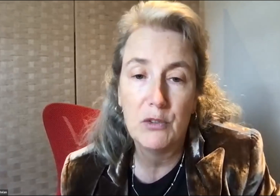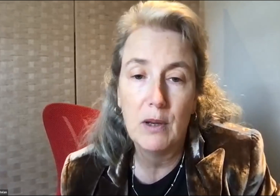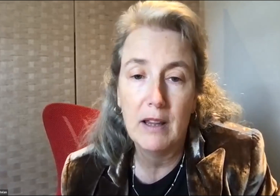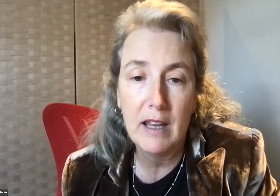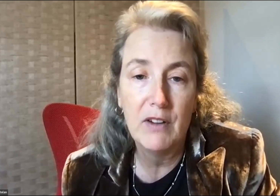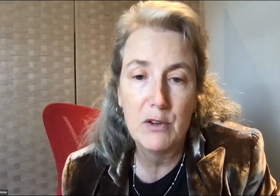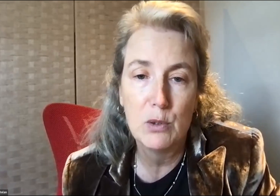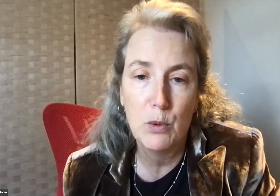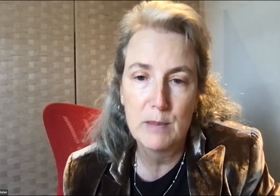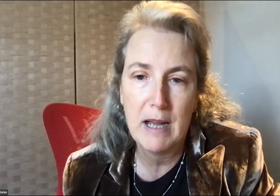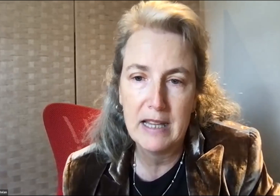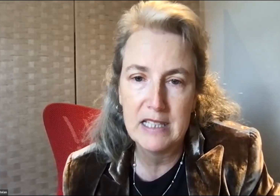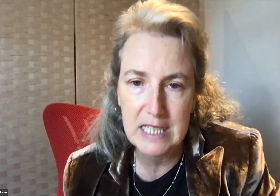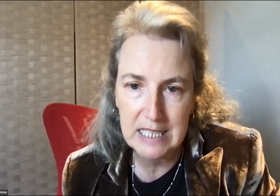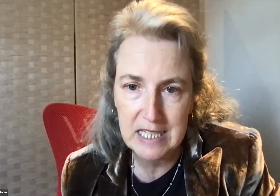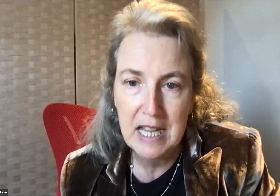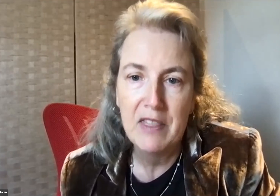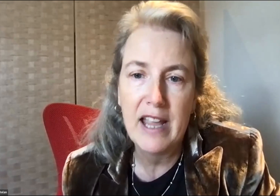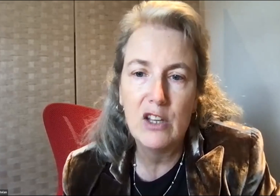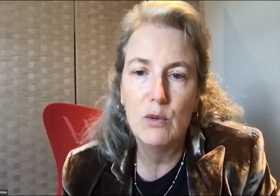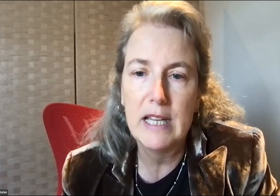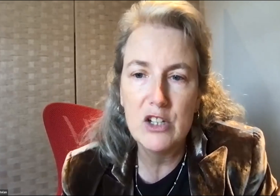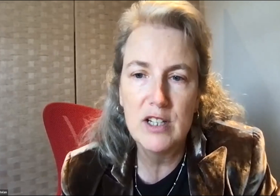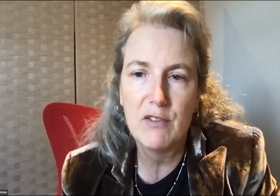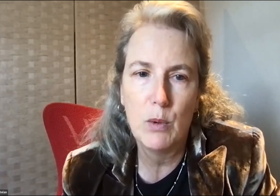But there were also a lot of others who worked behind the scenes. Thank you.